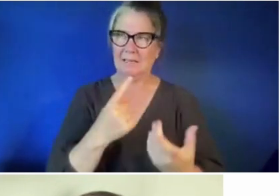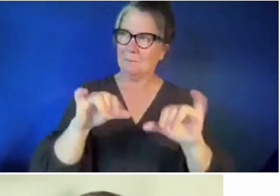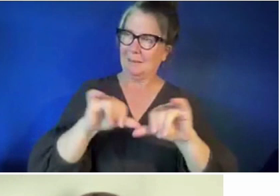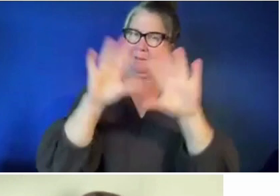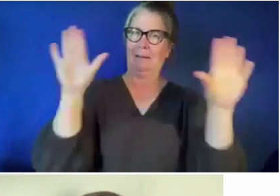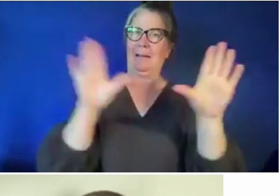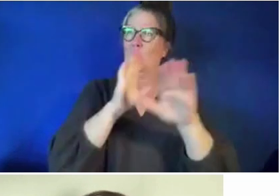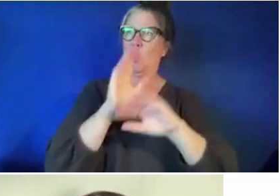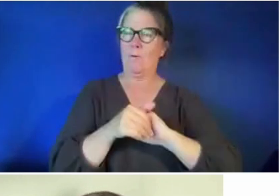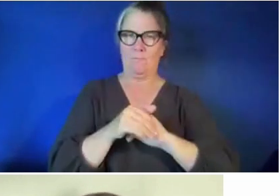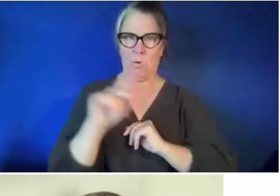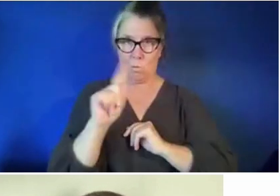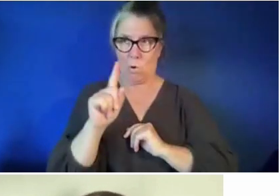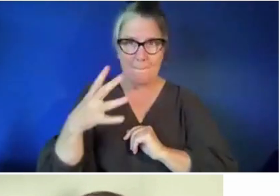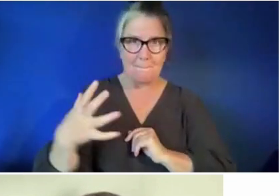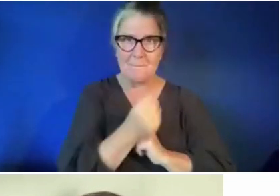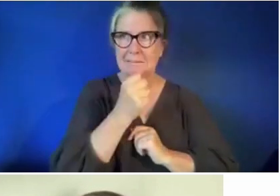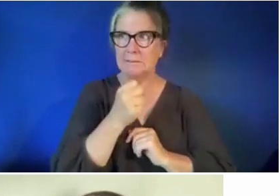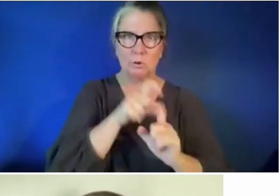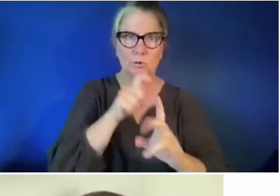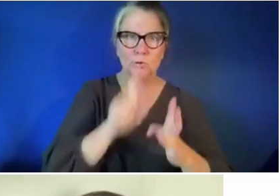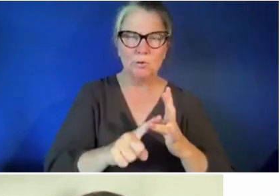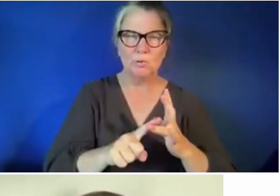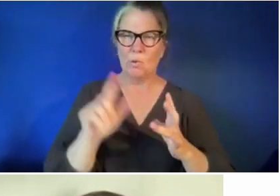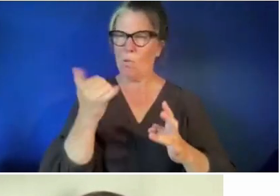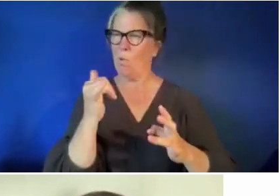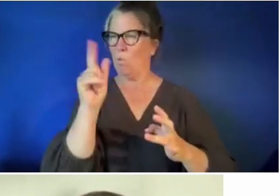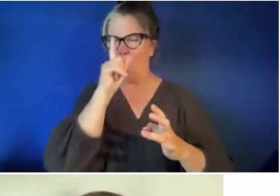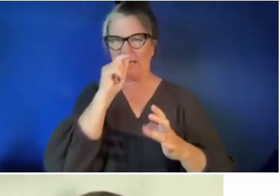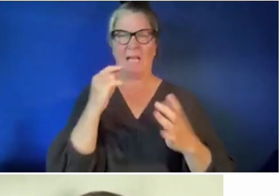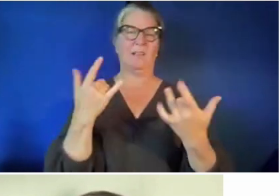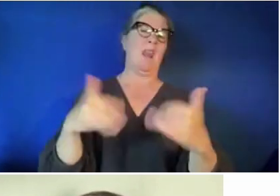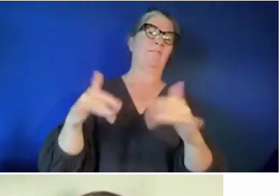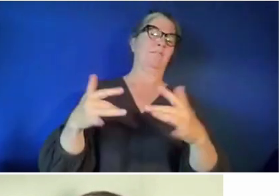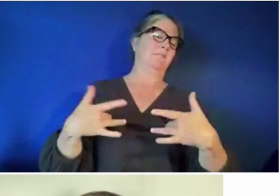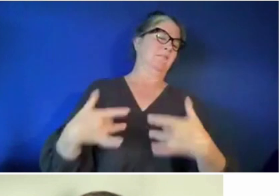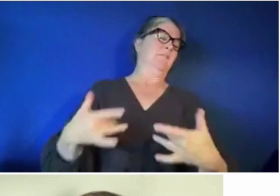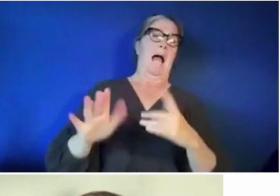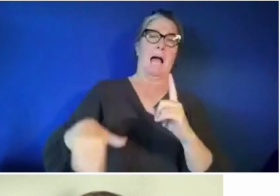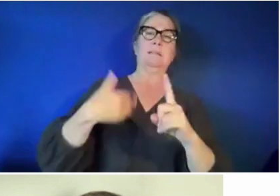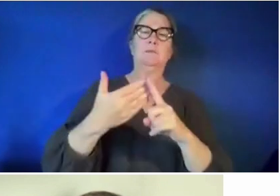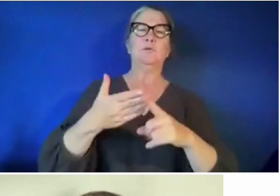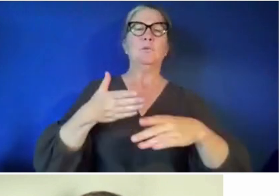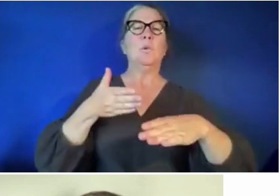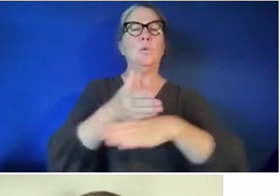And that these particularly high pressure jobs do require some responsiveness at times